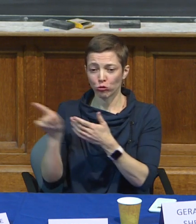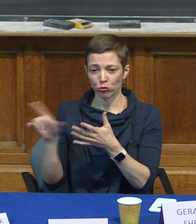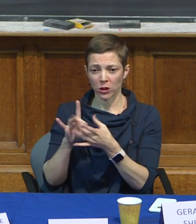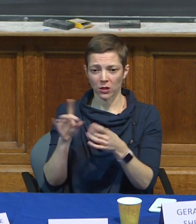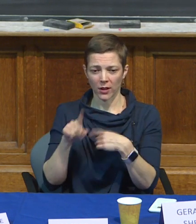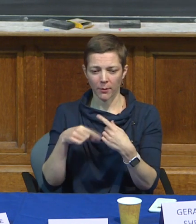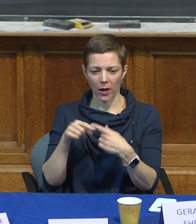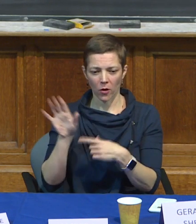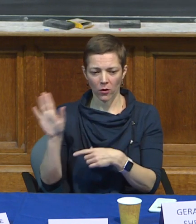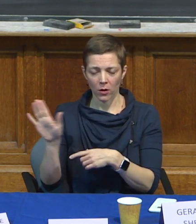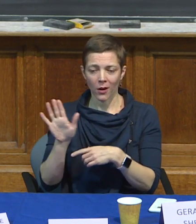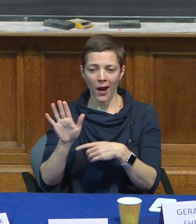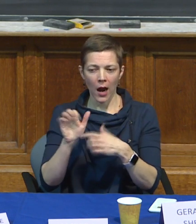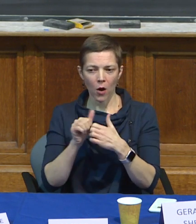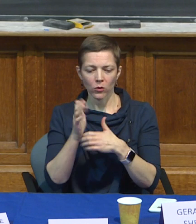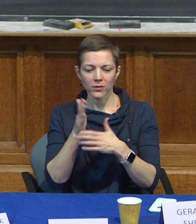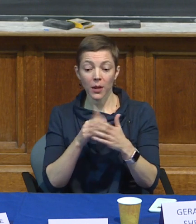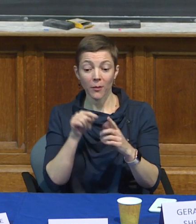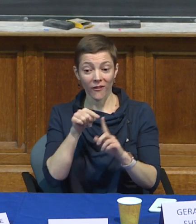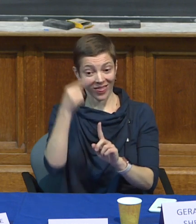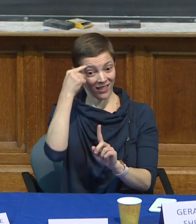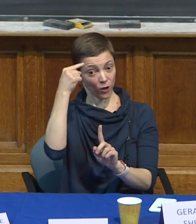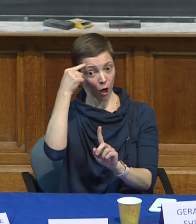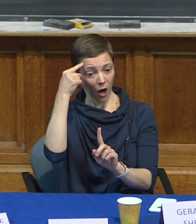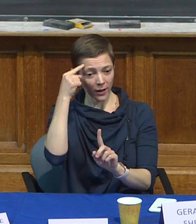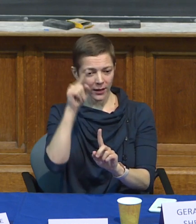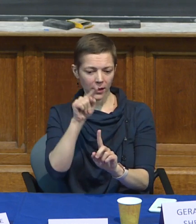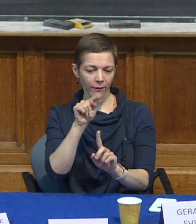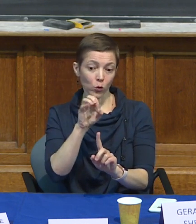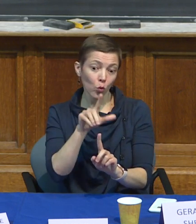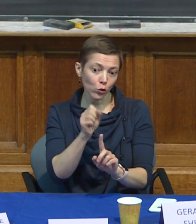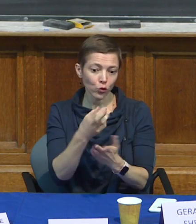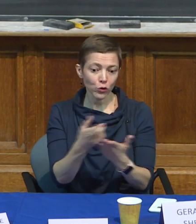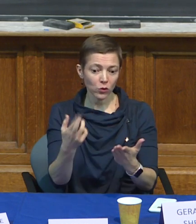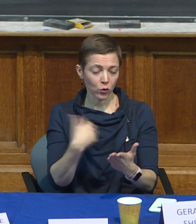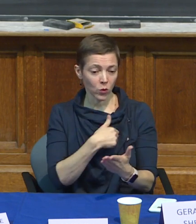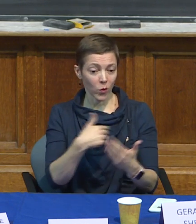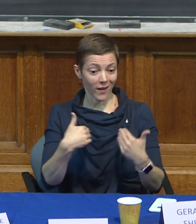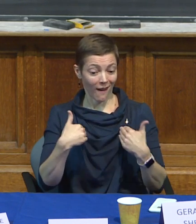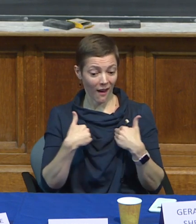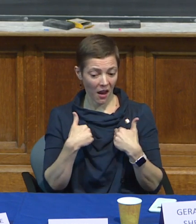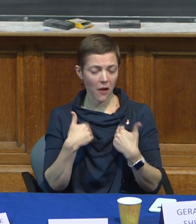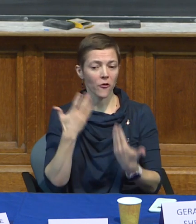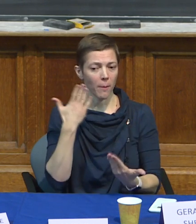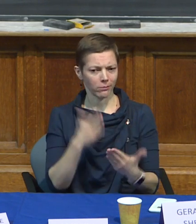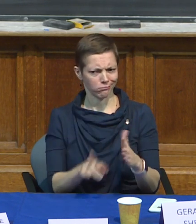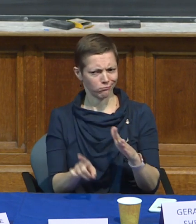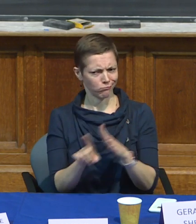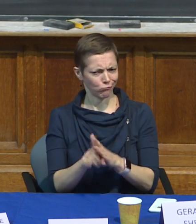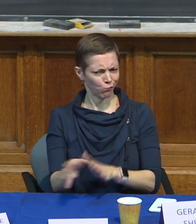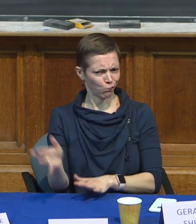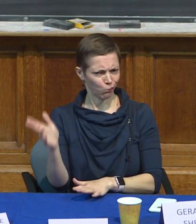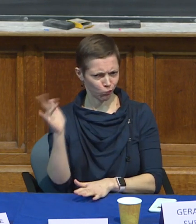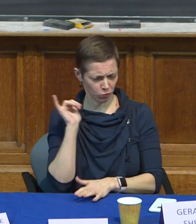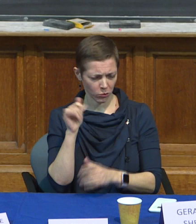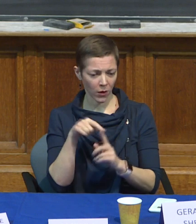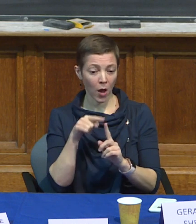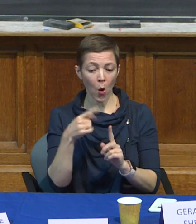Part of what Dr. Kocab talked about in terms of cognitive tools and resources that we have,